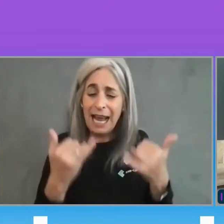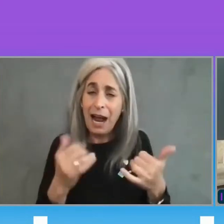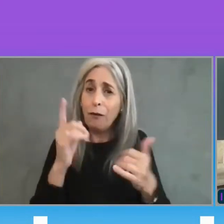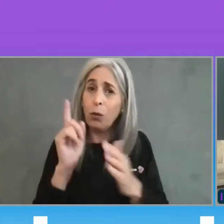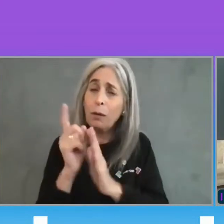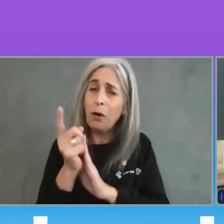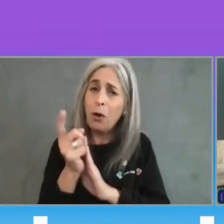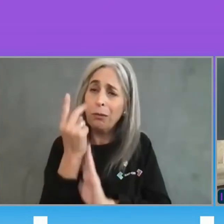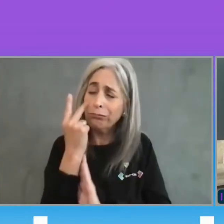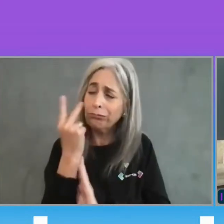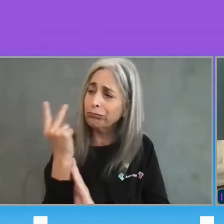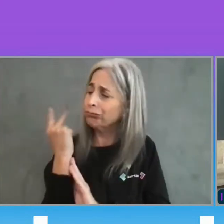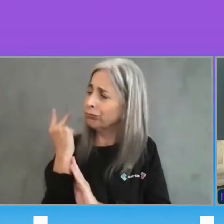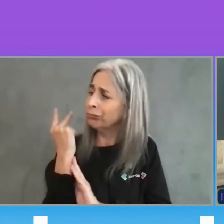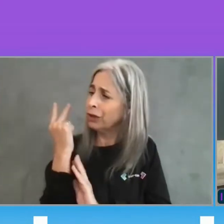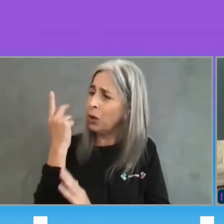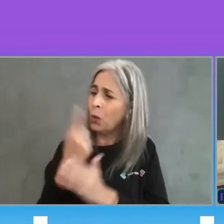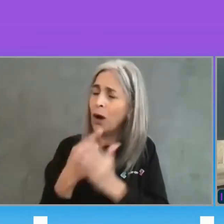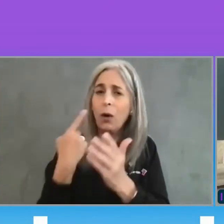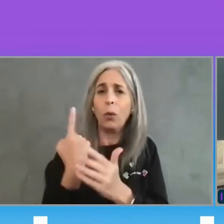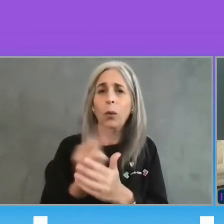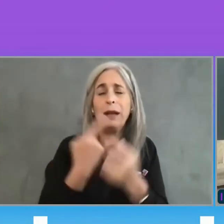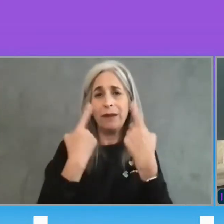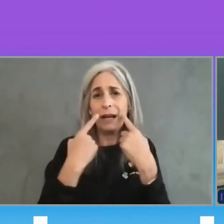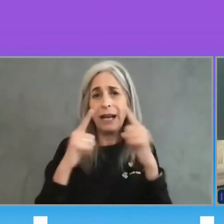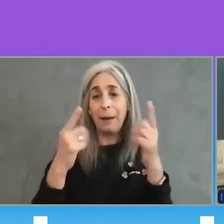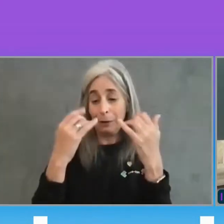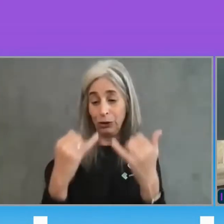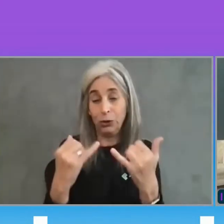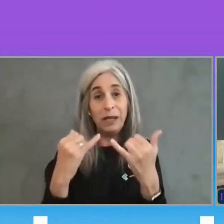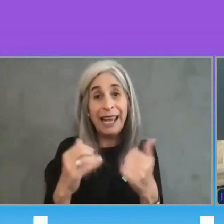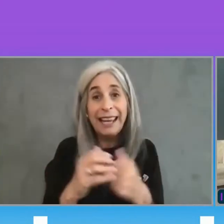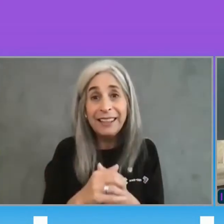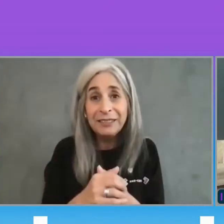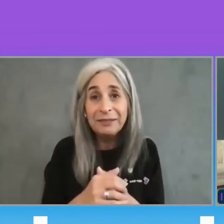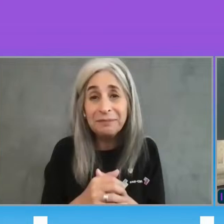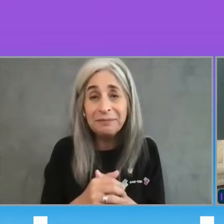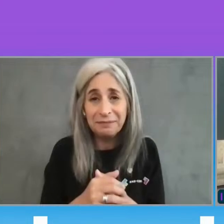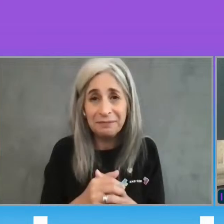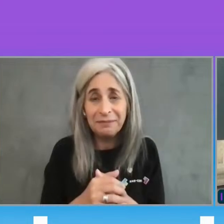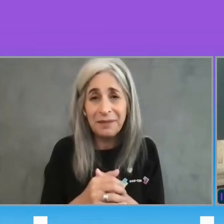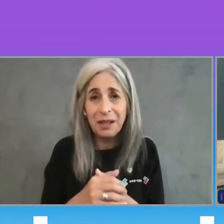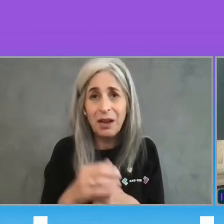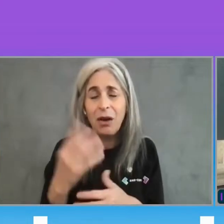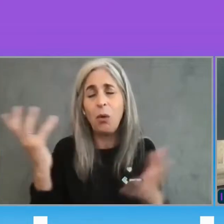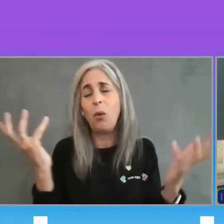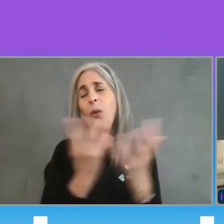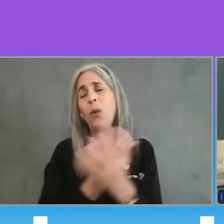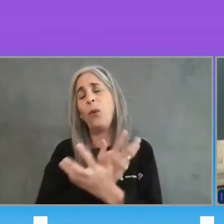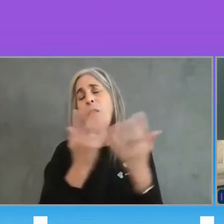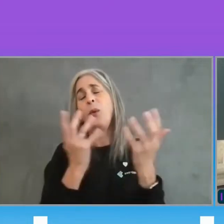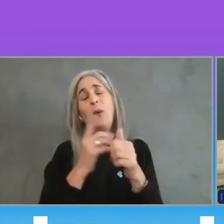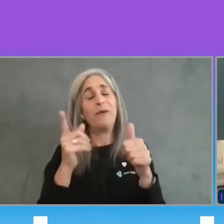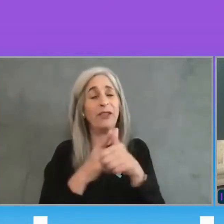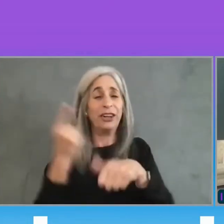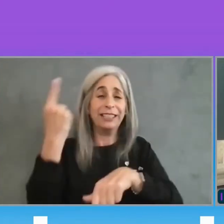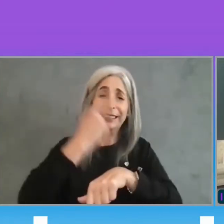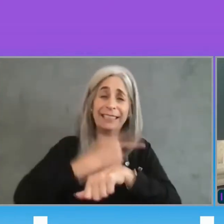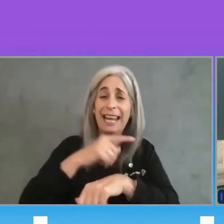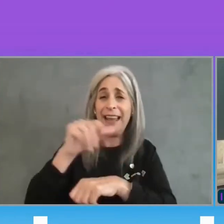moment to reflect on what we've accomplished today. What an